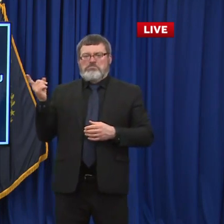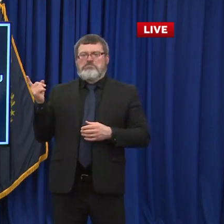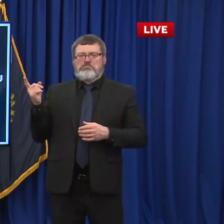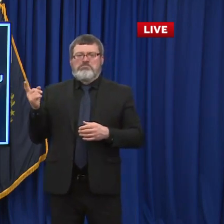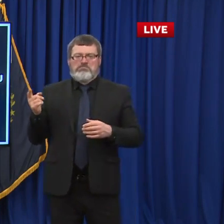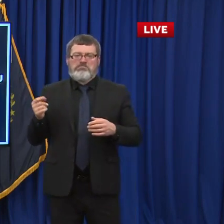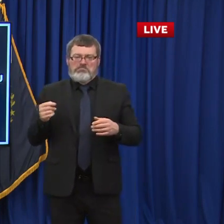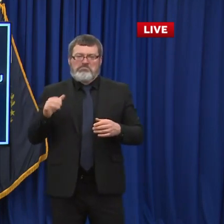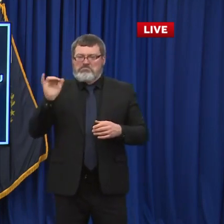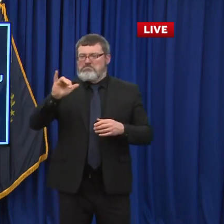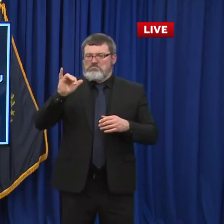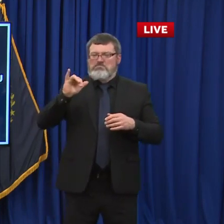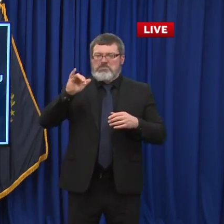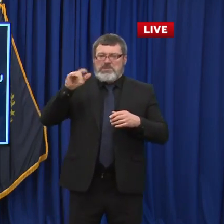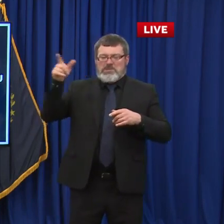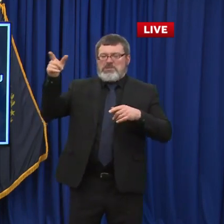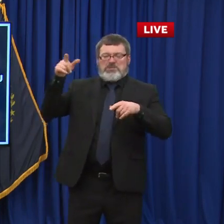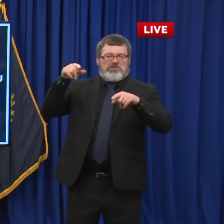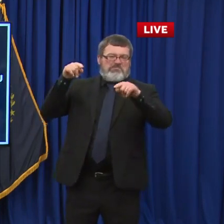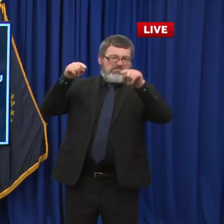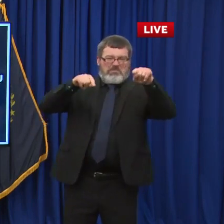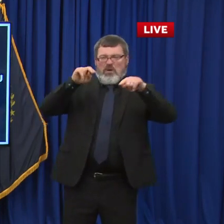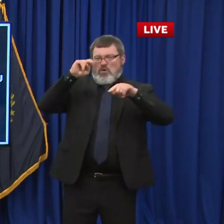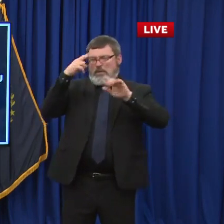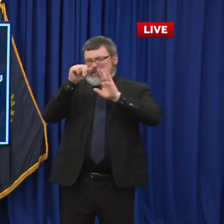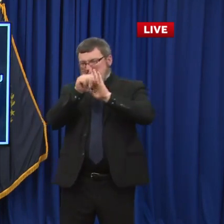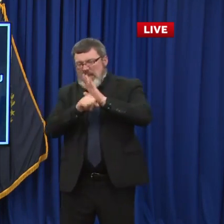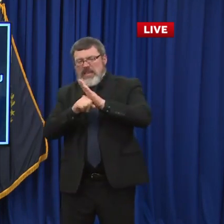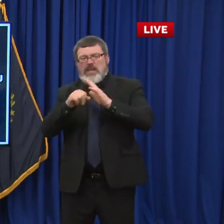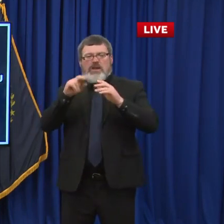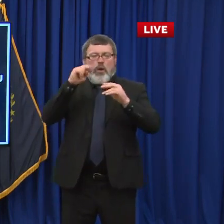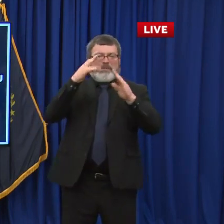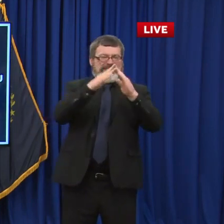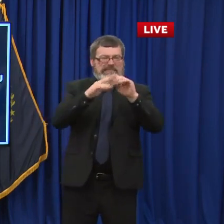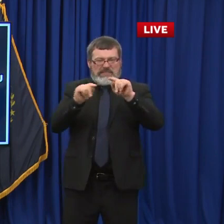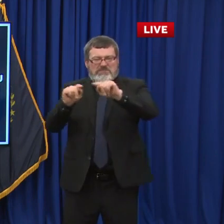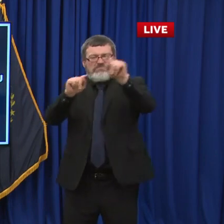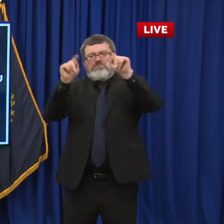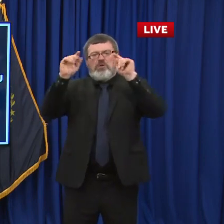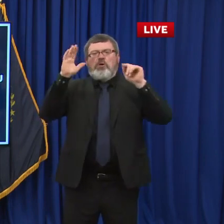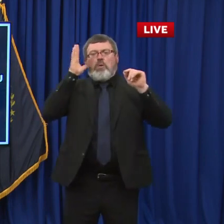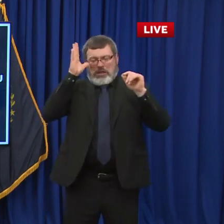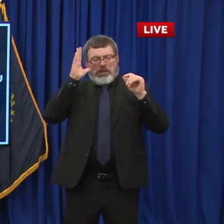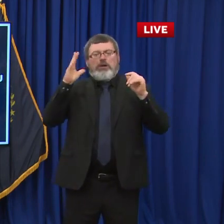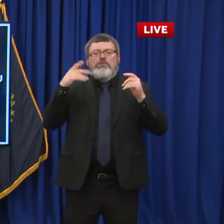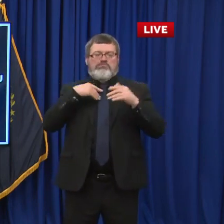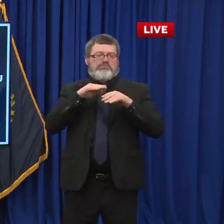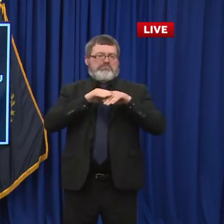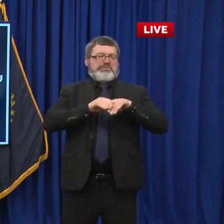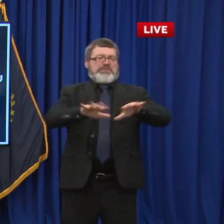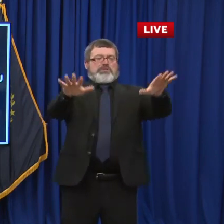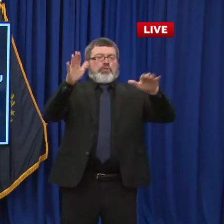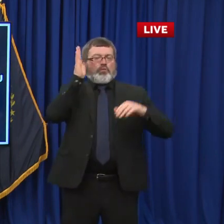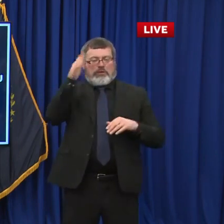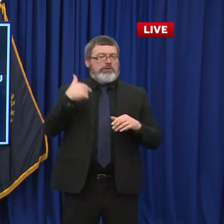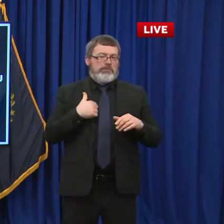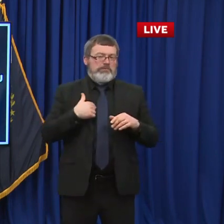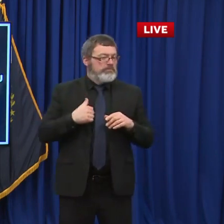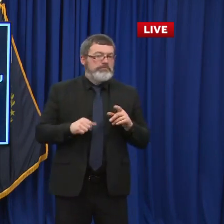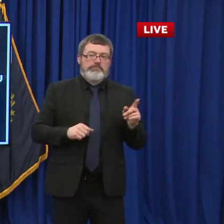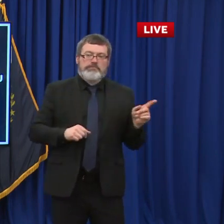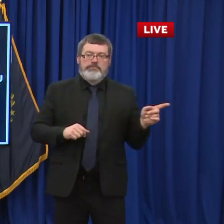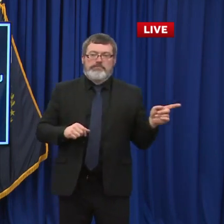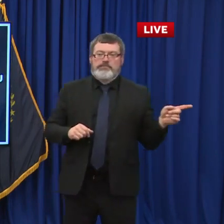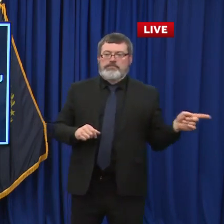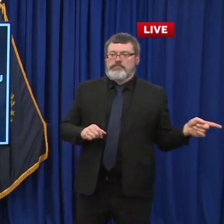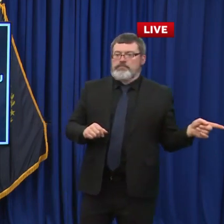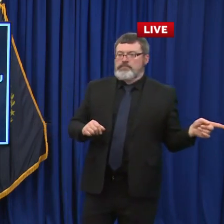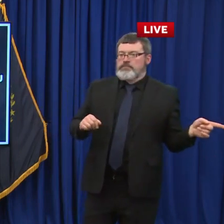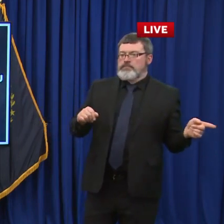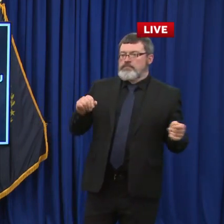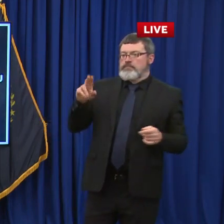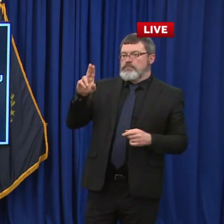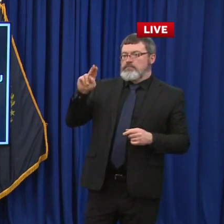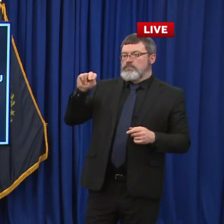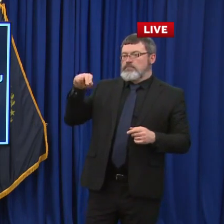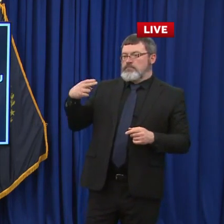PROVIDES A LITTLE MORE ECONOMIC FLEXIBILITY NOT JUST AT THE STATE LEVEL AND AT THE CITY AND TOWN LEVEL BUT REALLY FOR THE PRIVATE SECTOR AND THE HEALTH CA THAT ARE MANAGING THIS THE